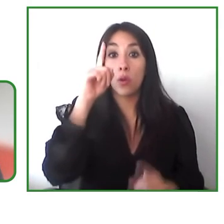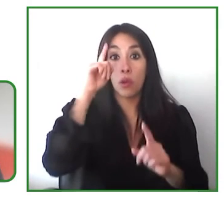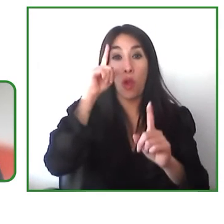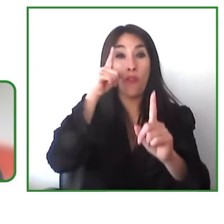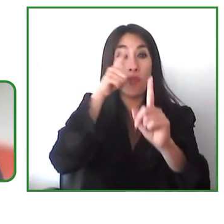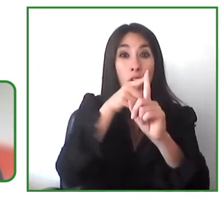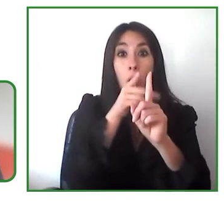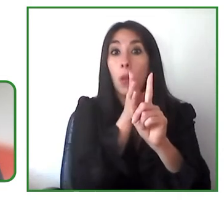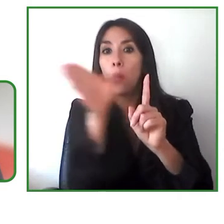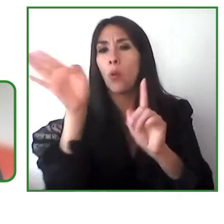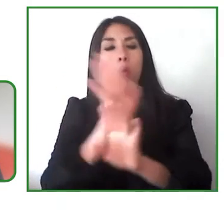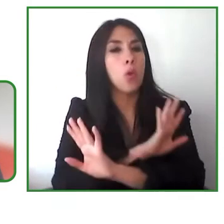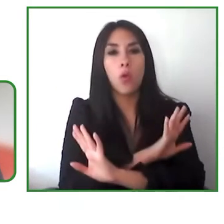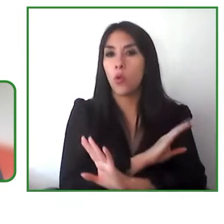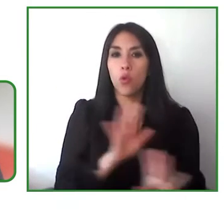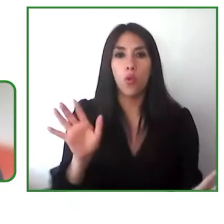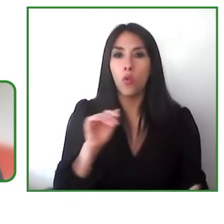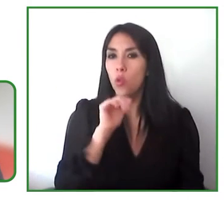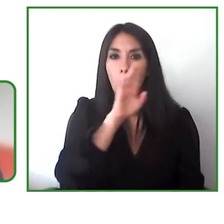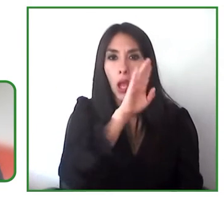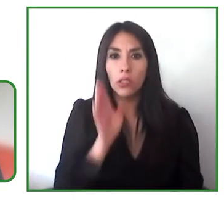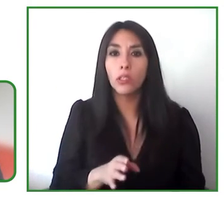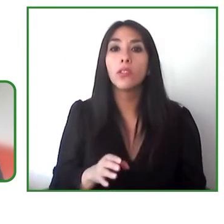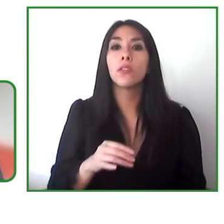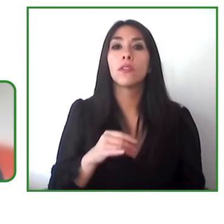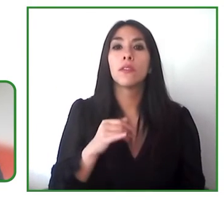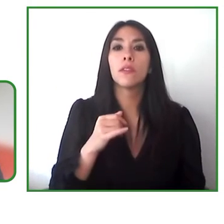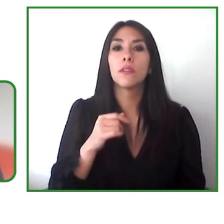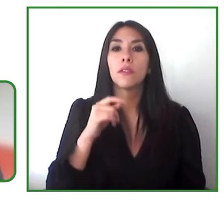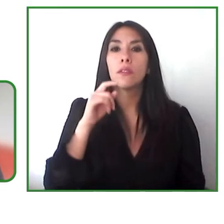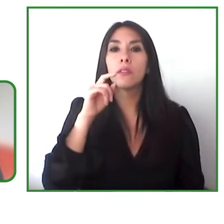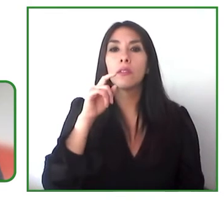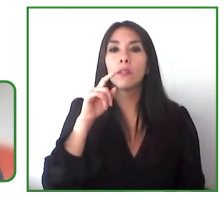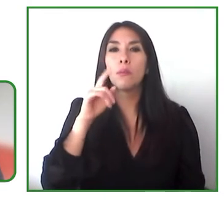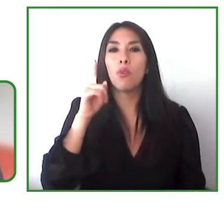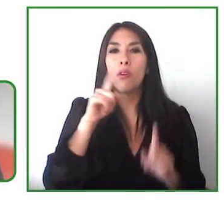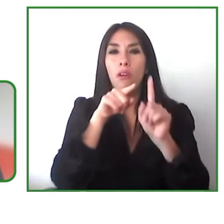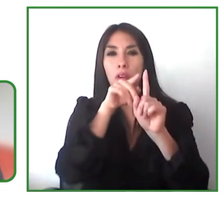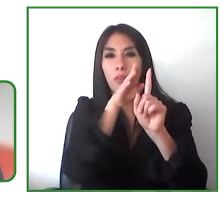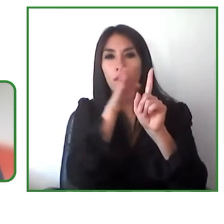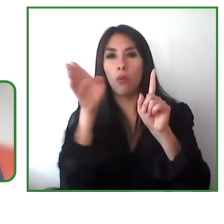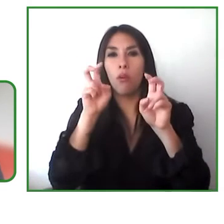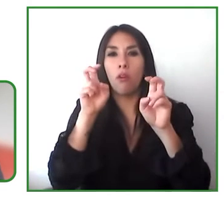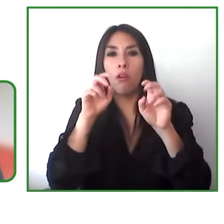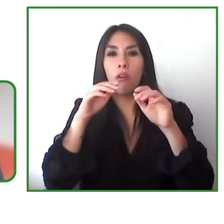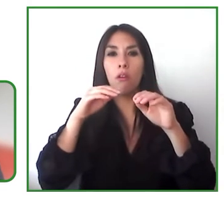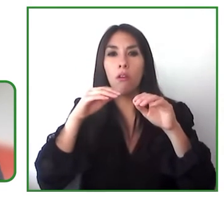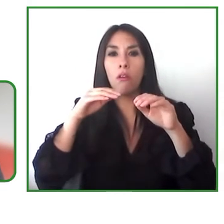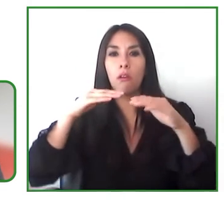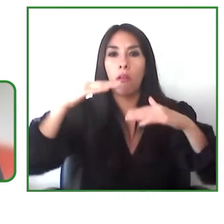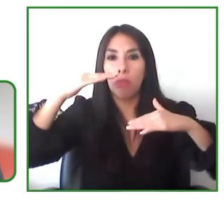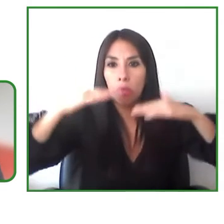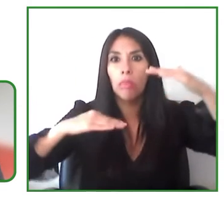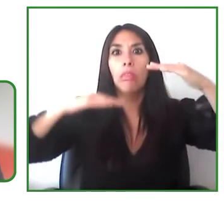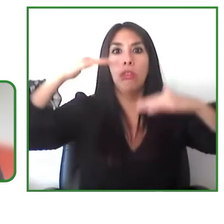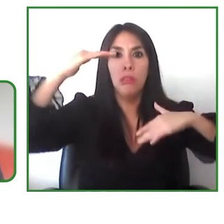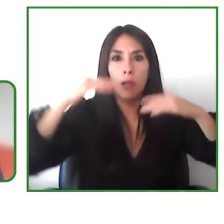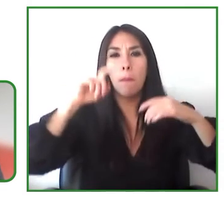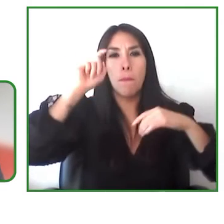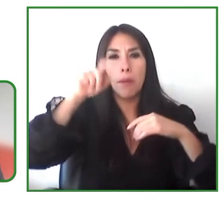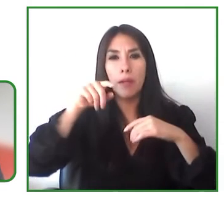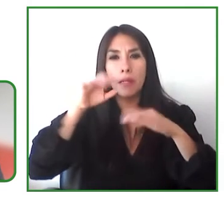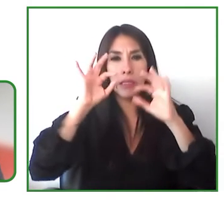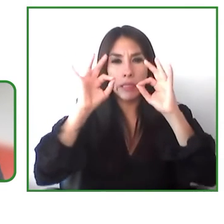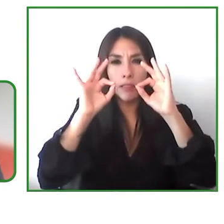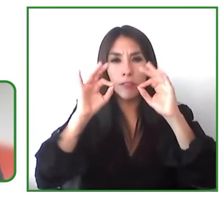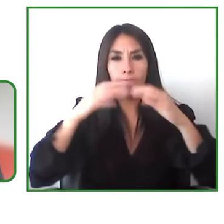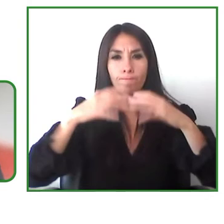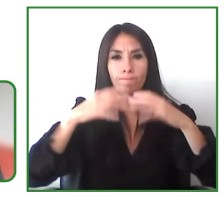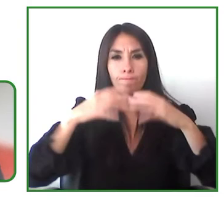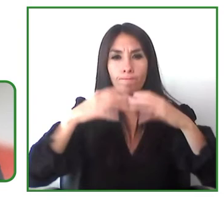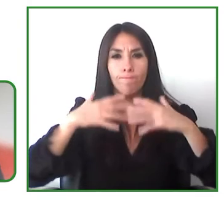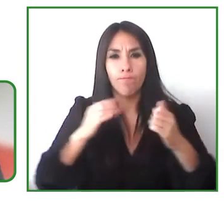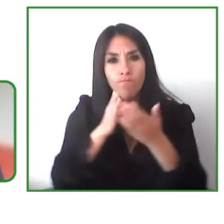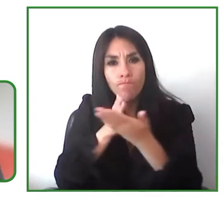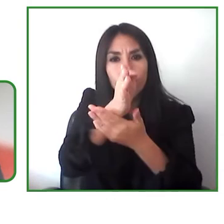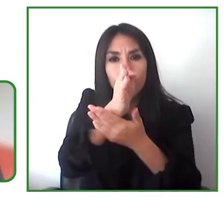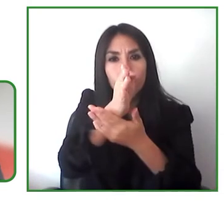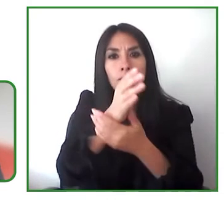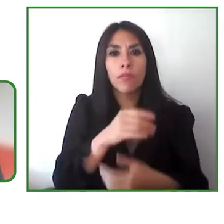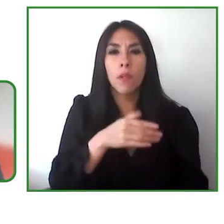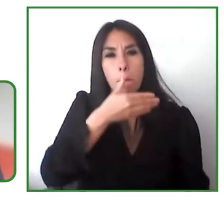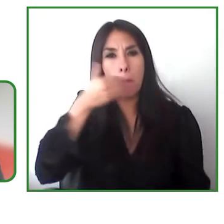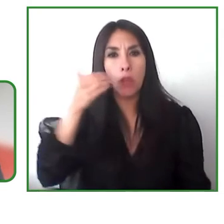ups and downs in life but as we work together and we invest the best of ourselves we will